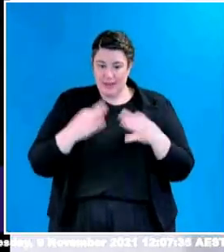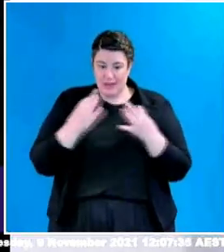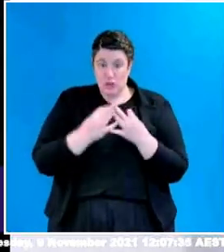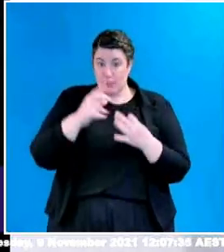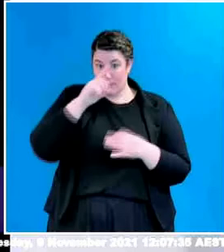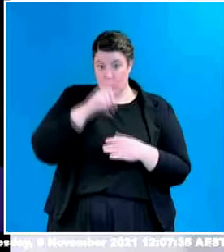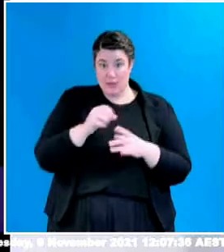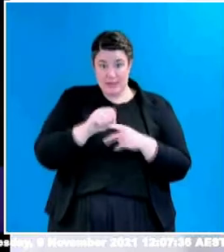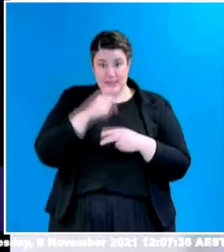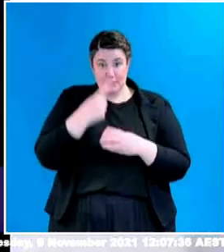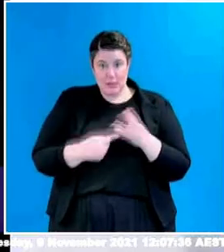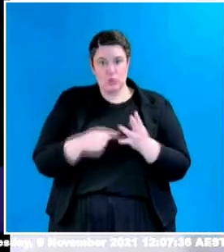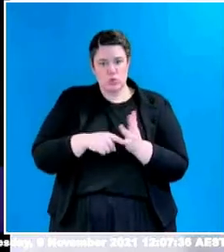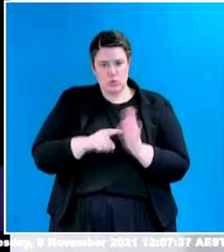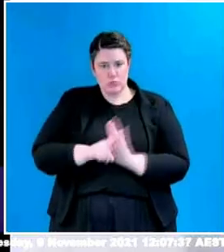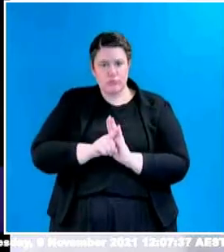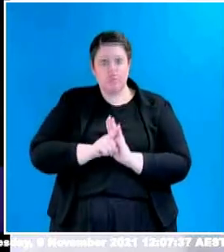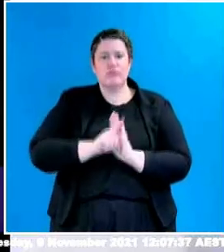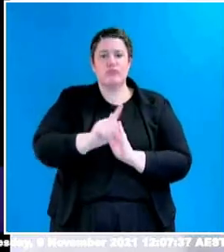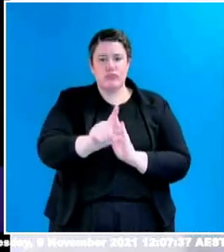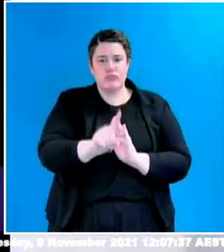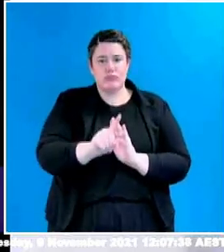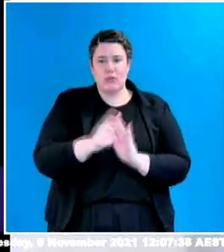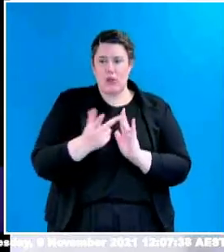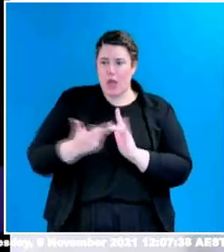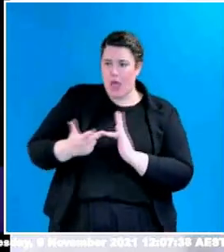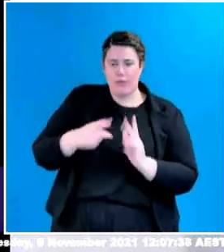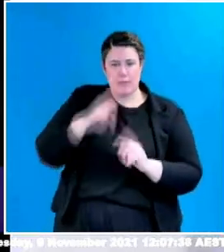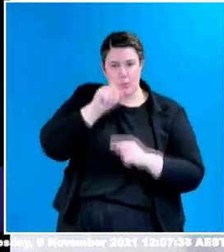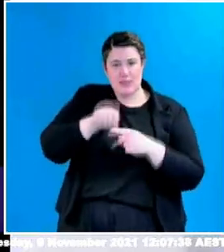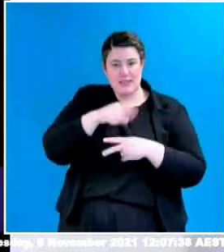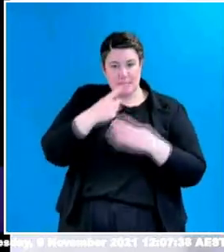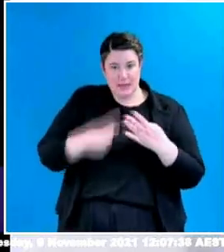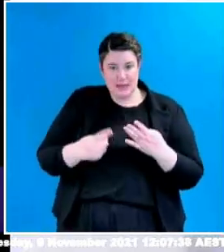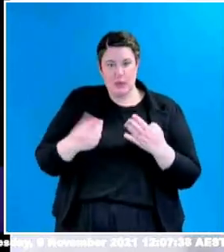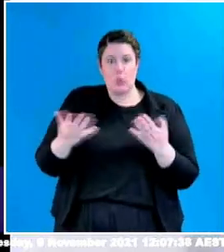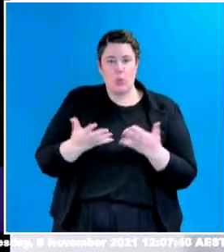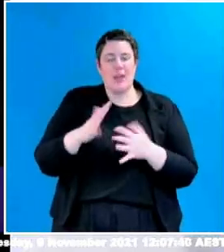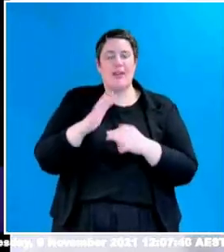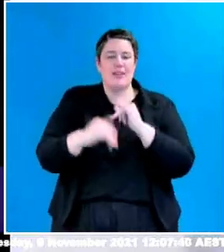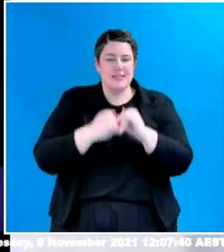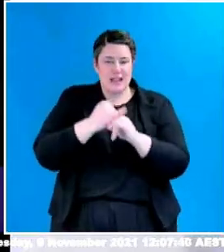disabilities to represent persons with disabilities at international, national,